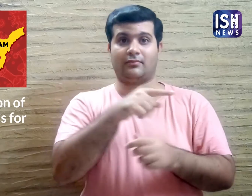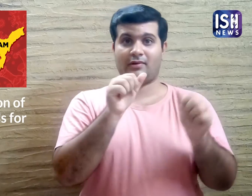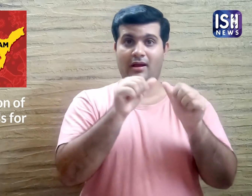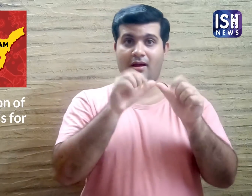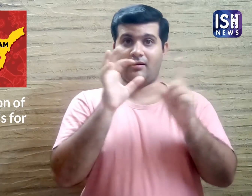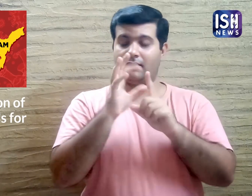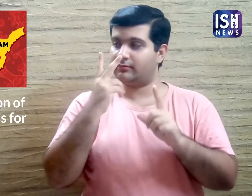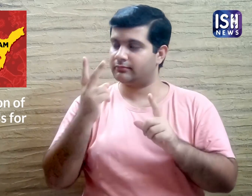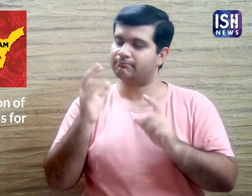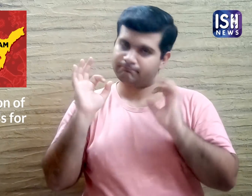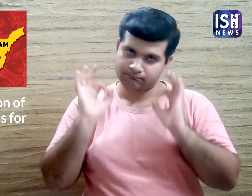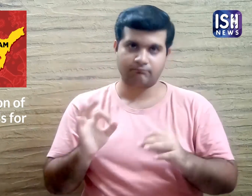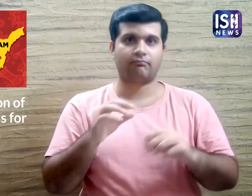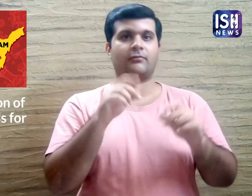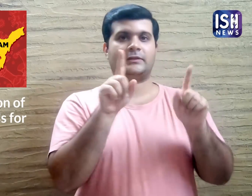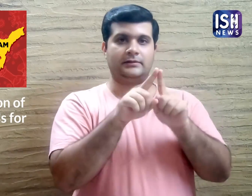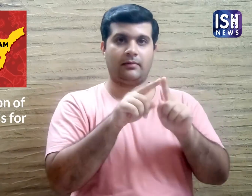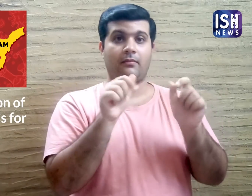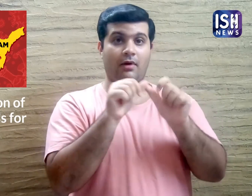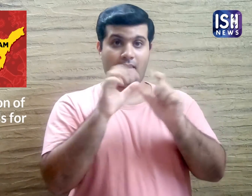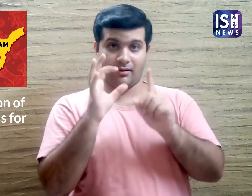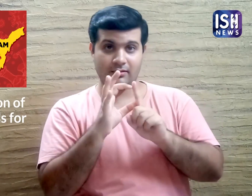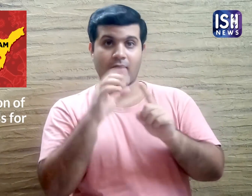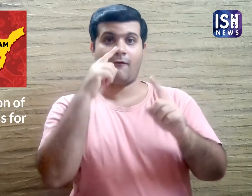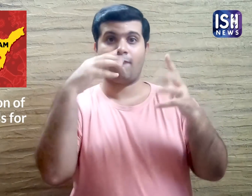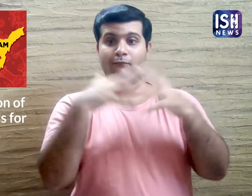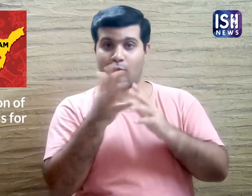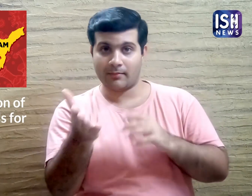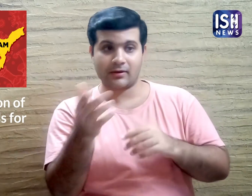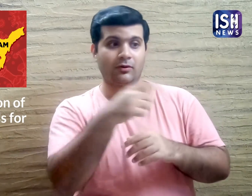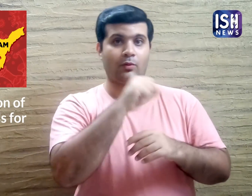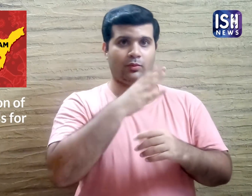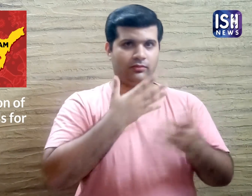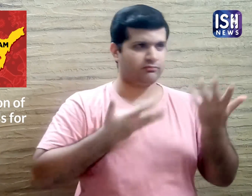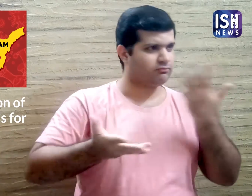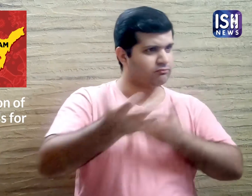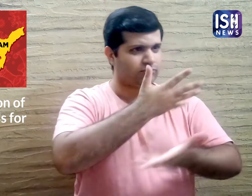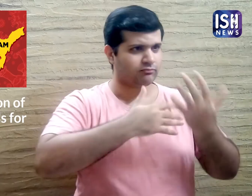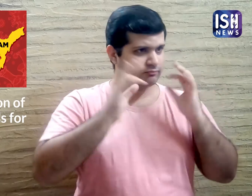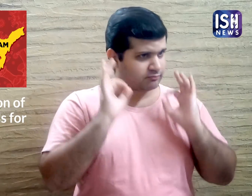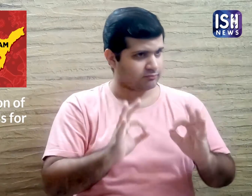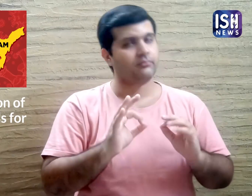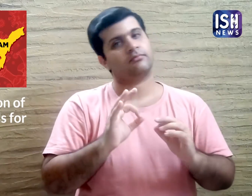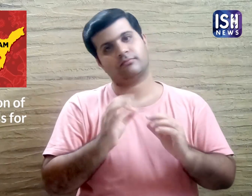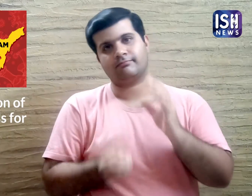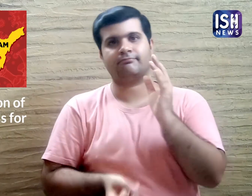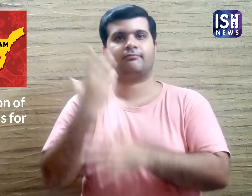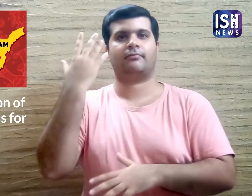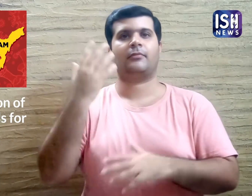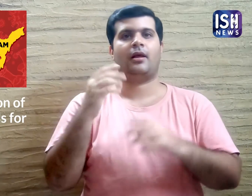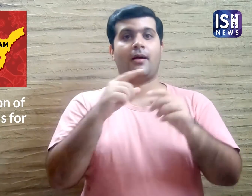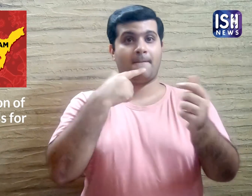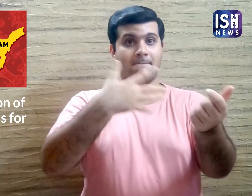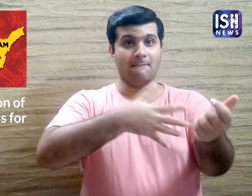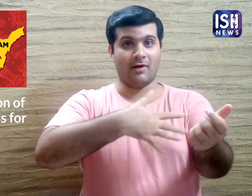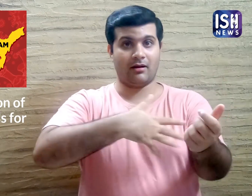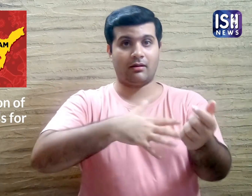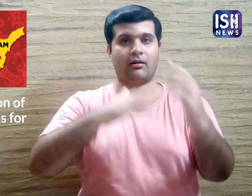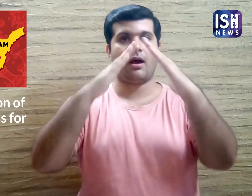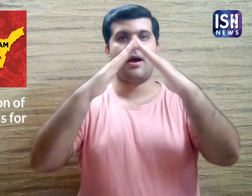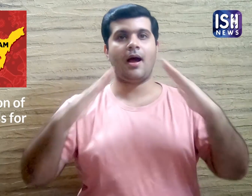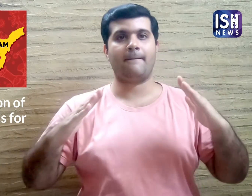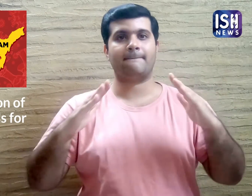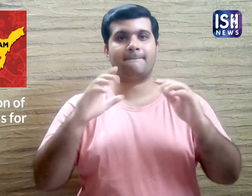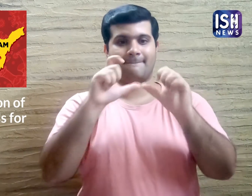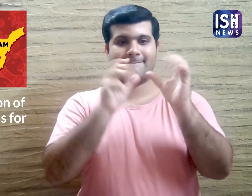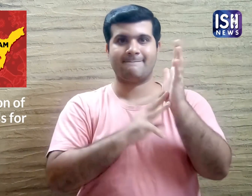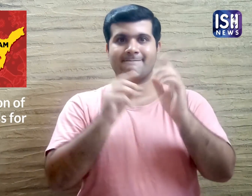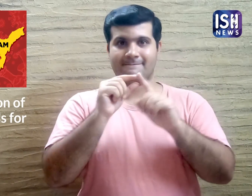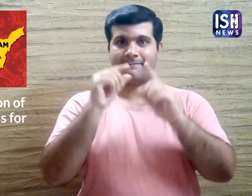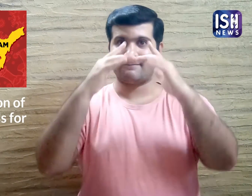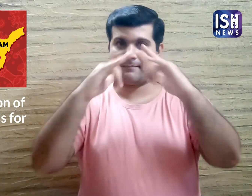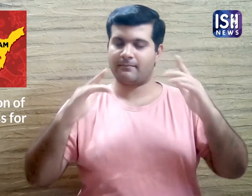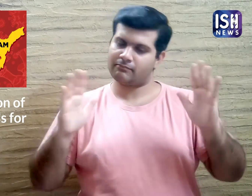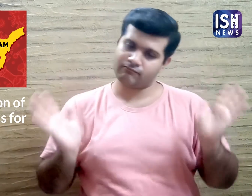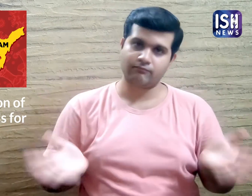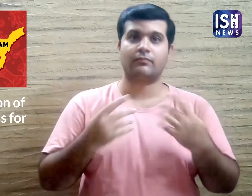AAD, AFWD and AYFD organised a Blood Donation Camp